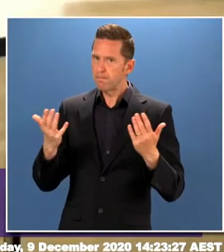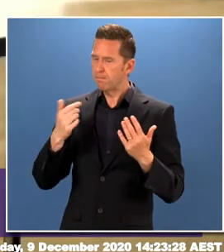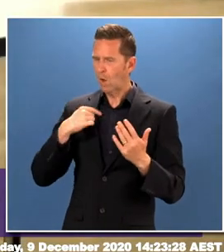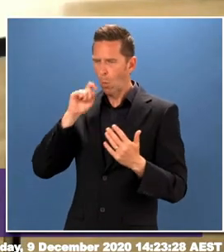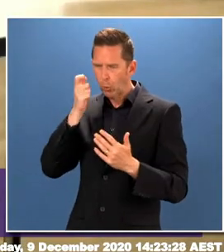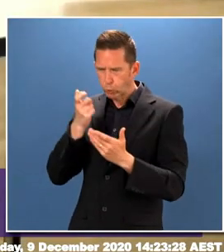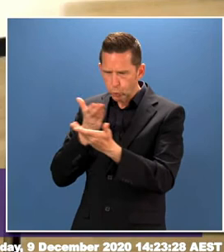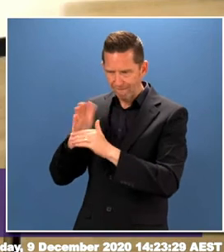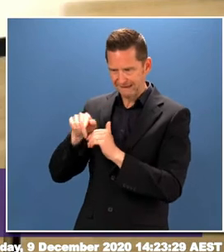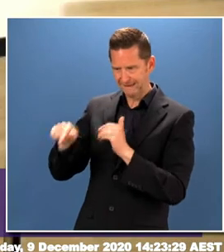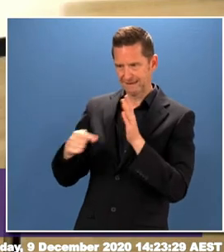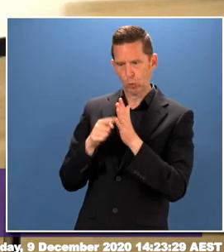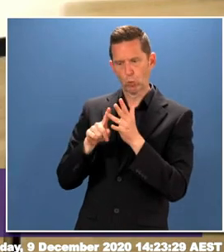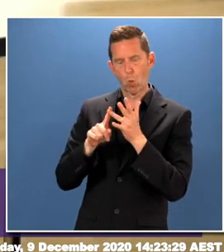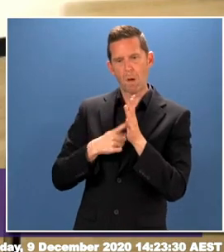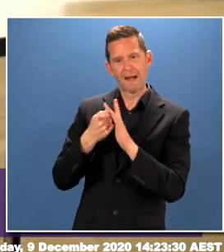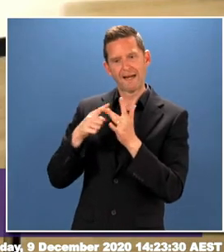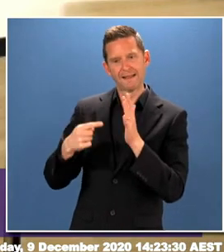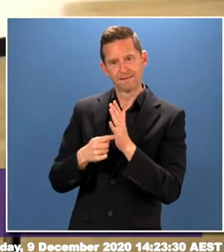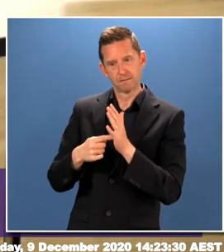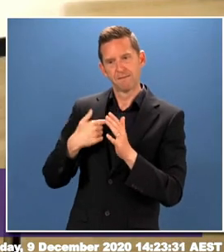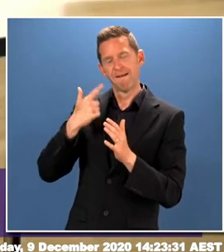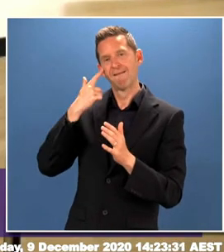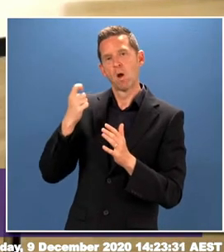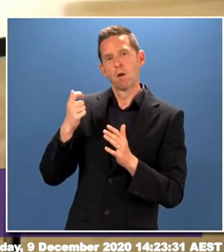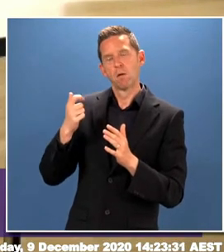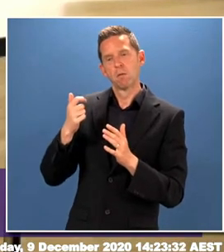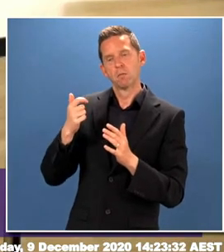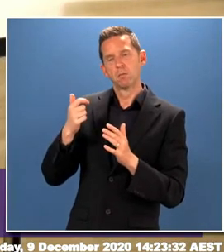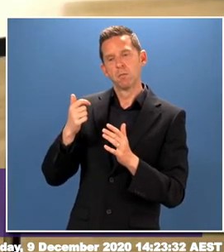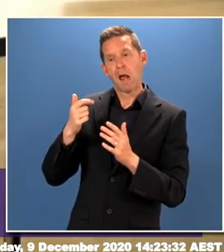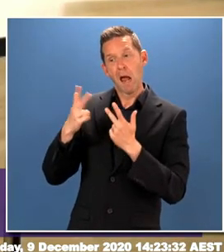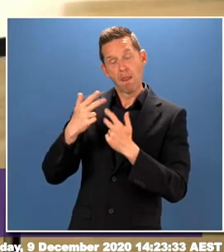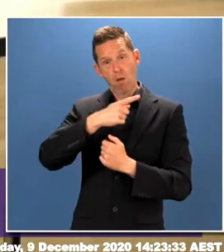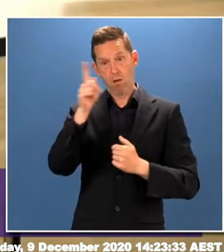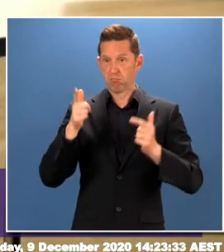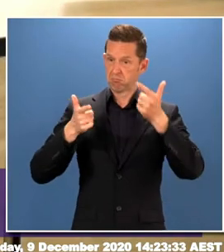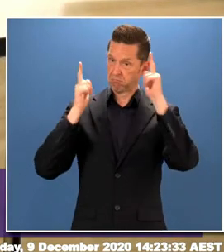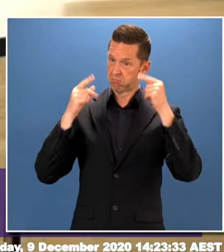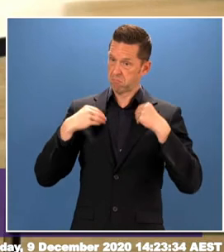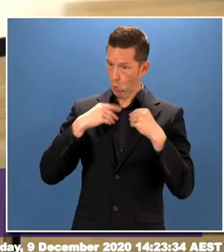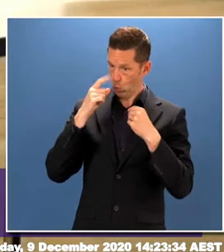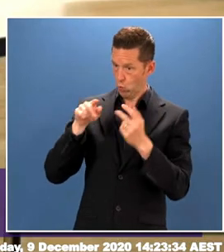employers not necessarily LGBTI organisations, could have a look at and be used as a resource?